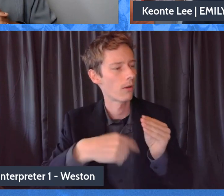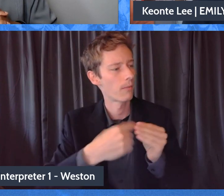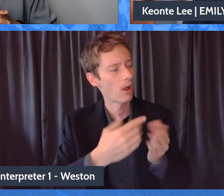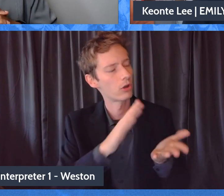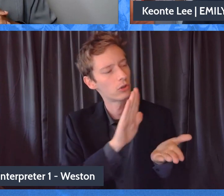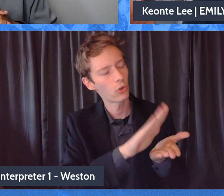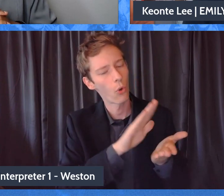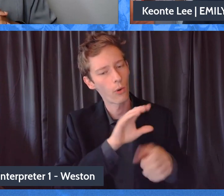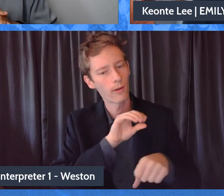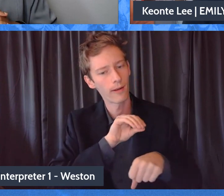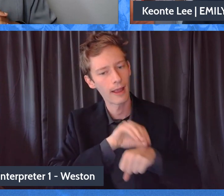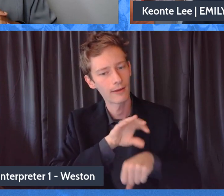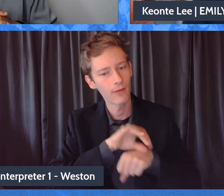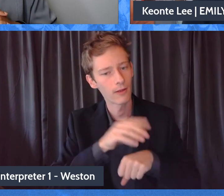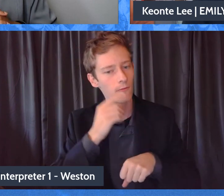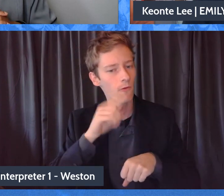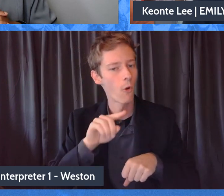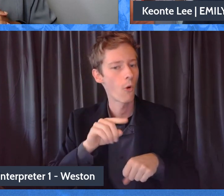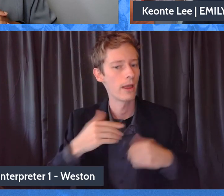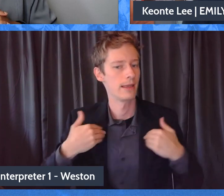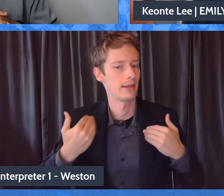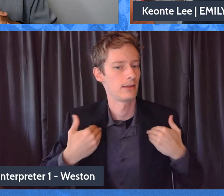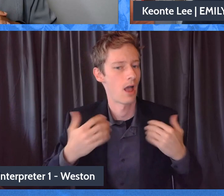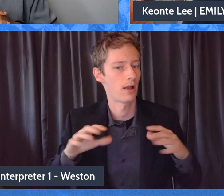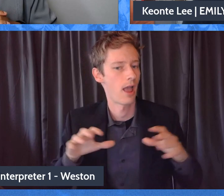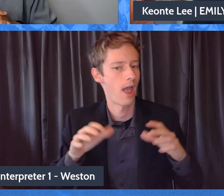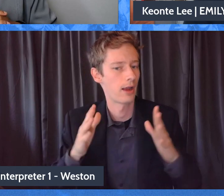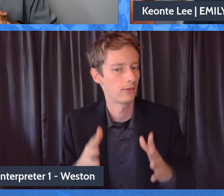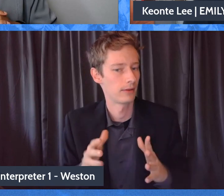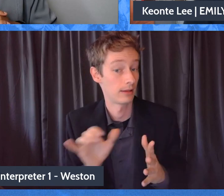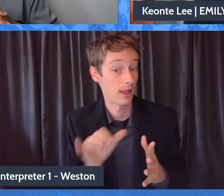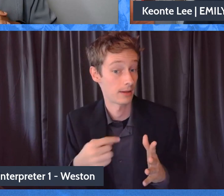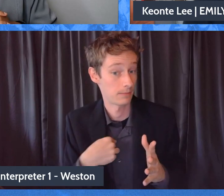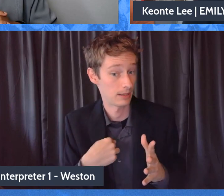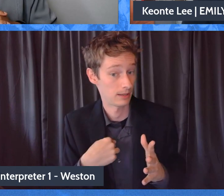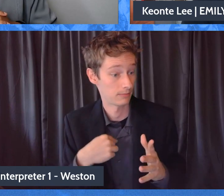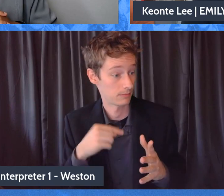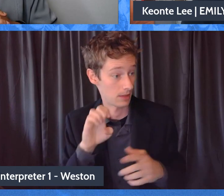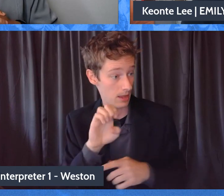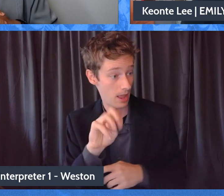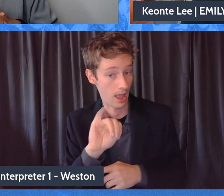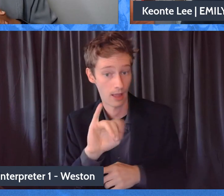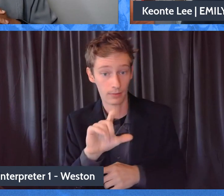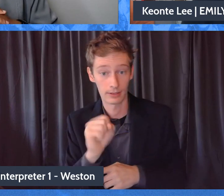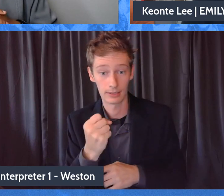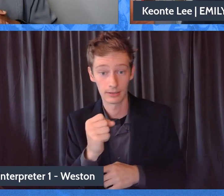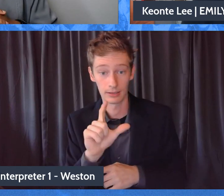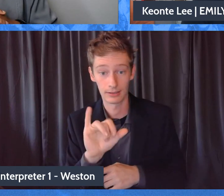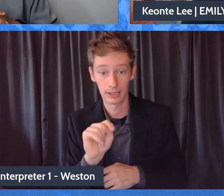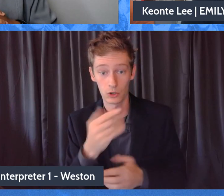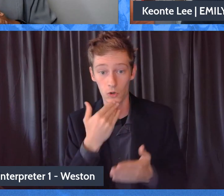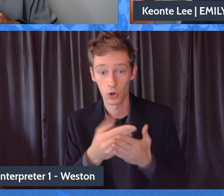like others who are wondering if EMILY's List is a political home for them? Look, I...